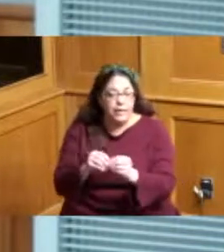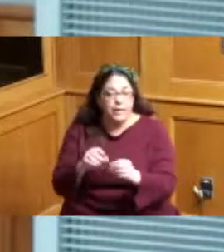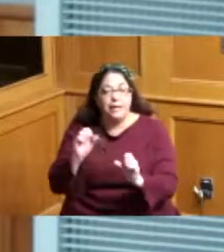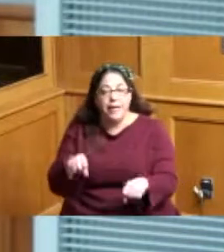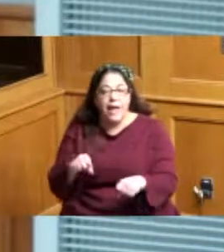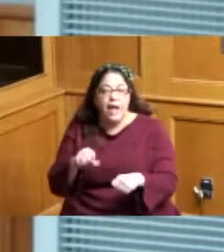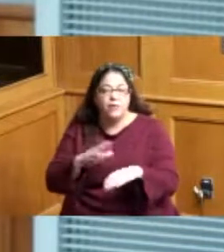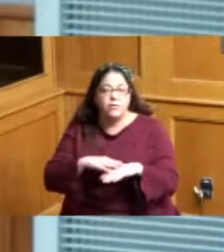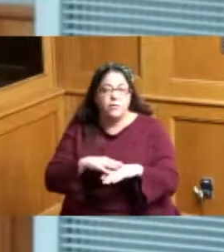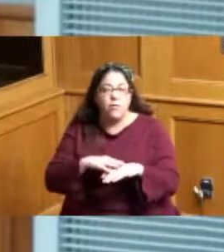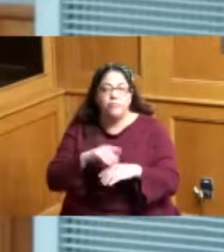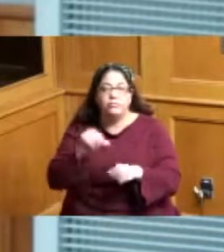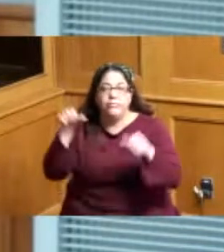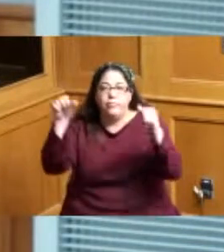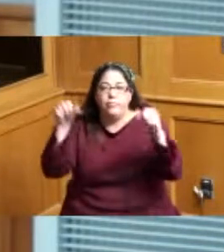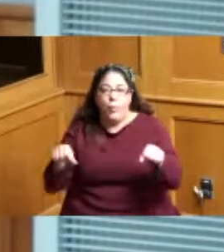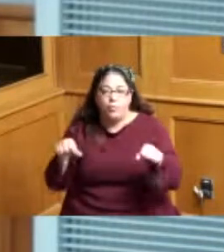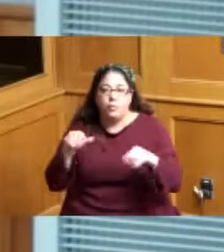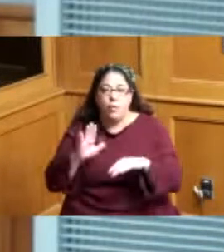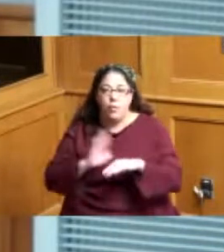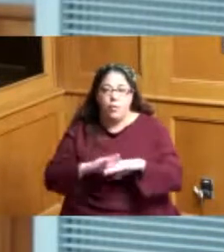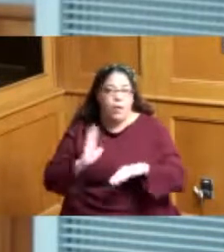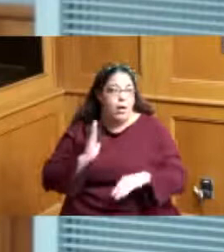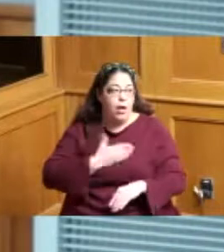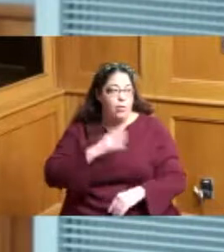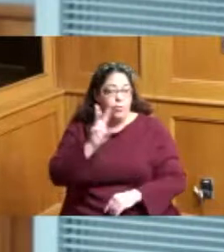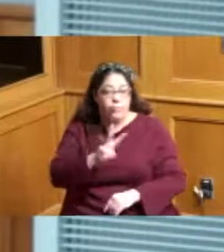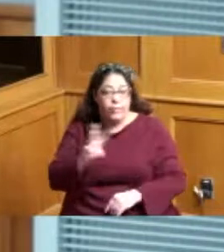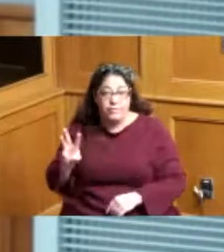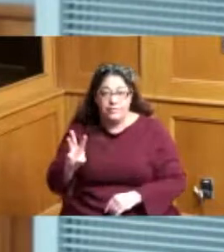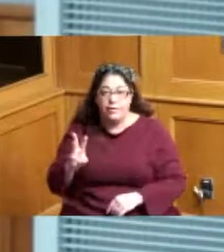so if it is all right to proceed there are three contracts before